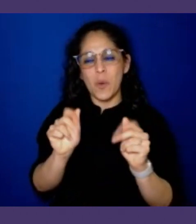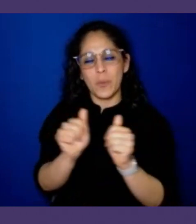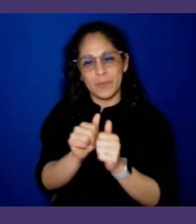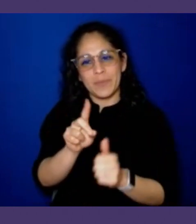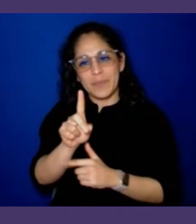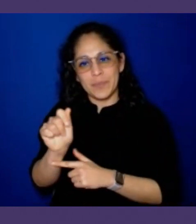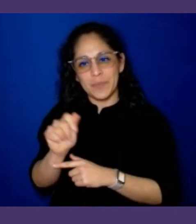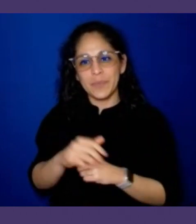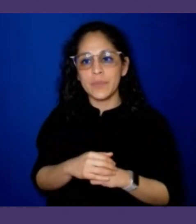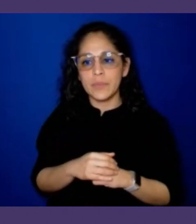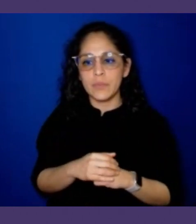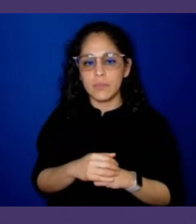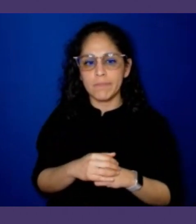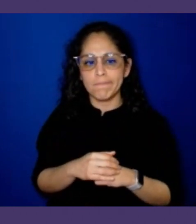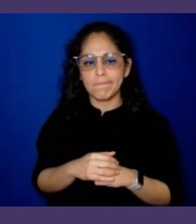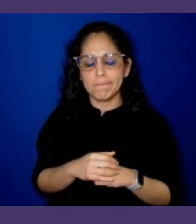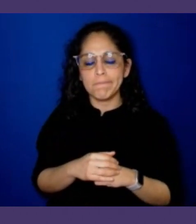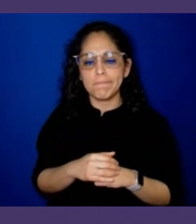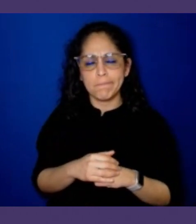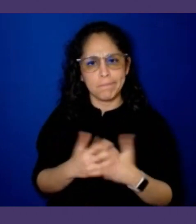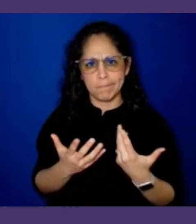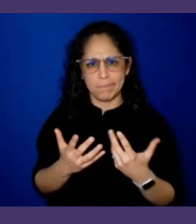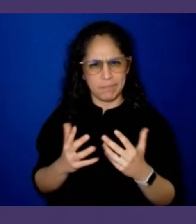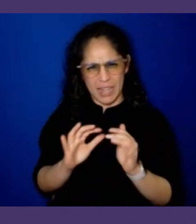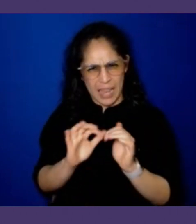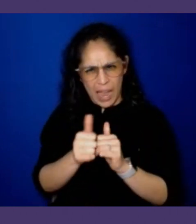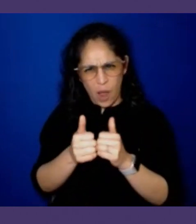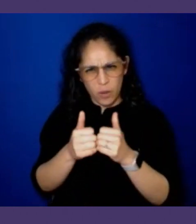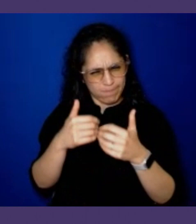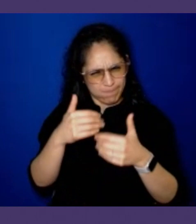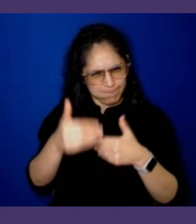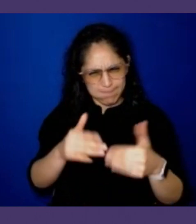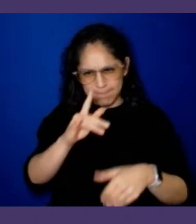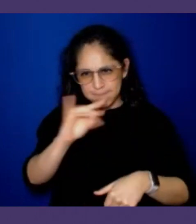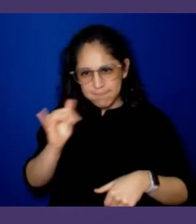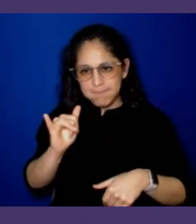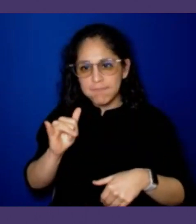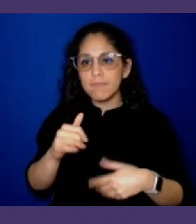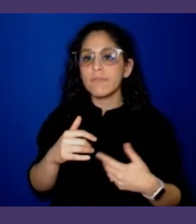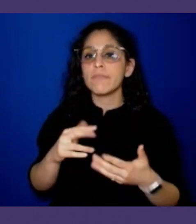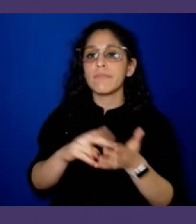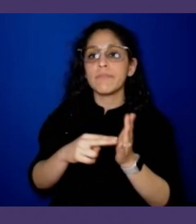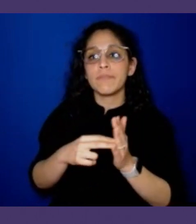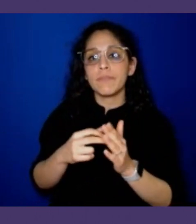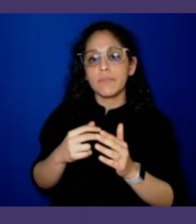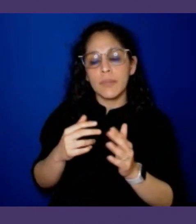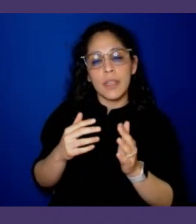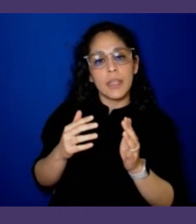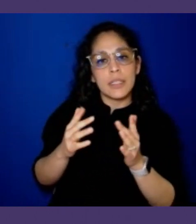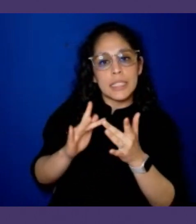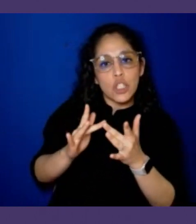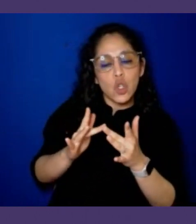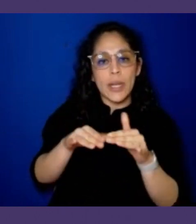or directly is really anyone involved in digital accessibility, technology development, etc.